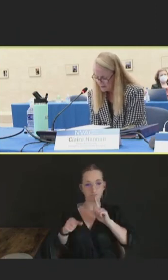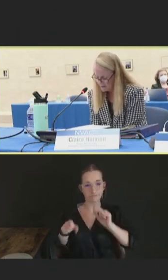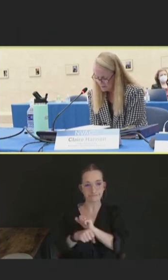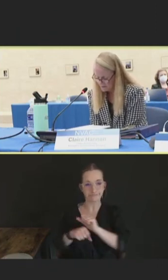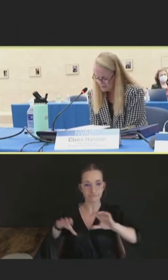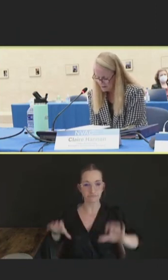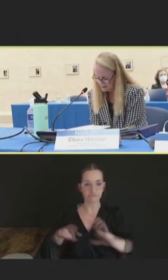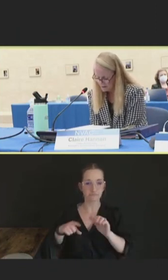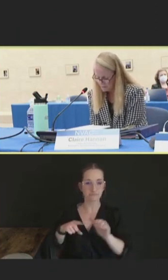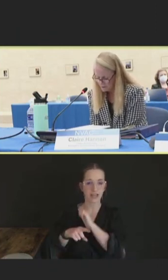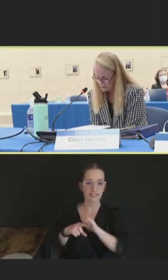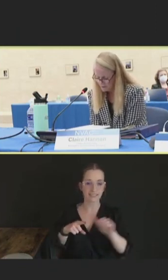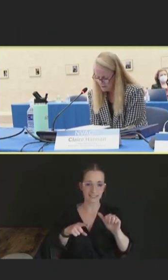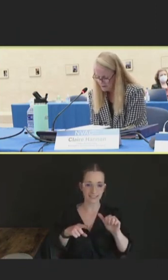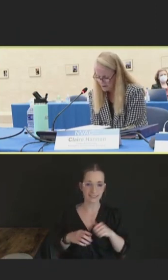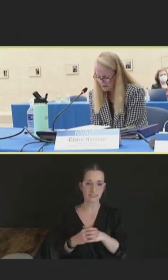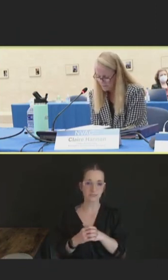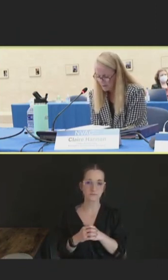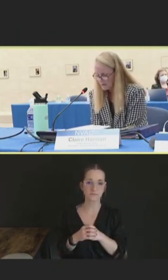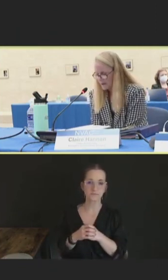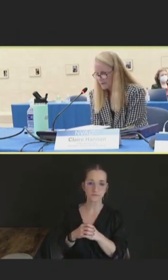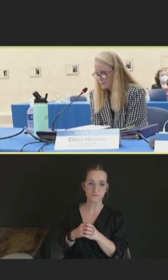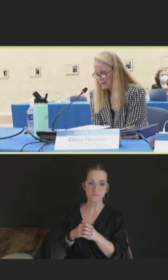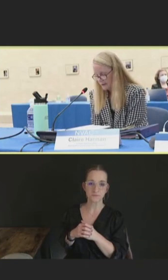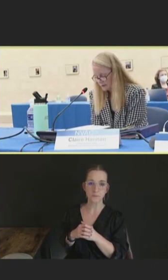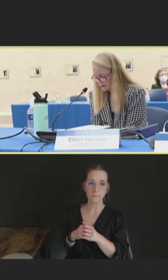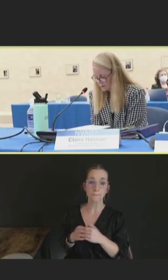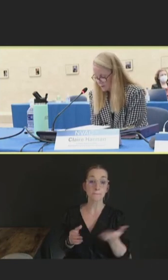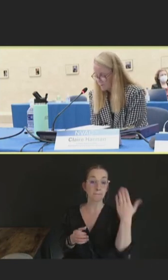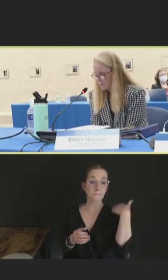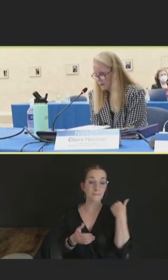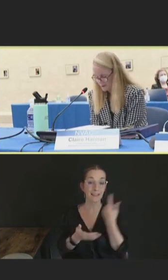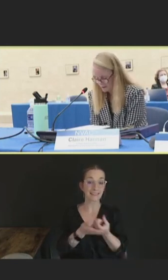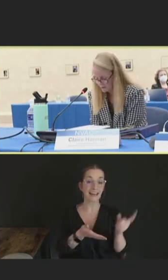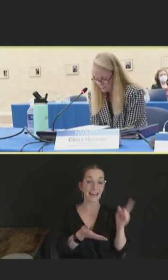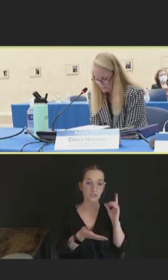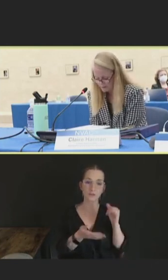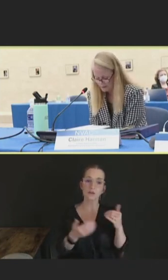confidence in communities. That was last week, and it's also the recording is on our website.